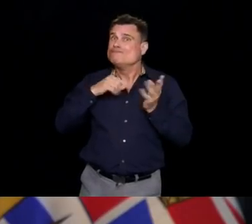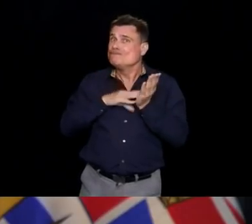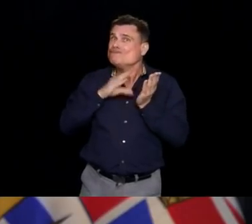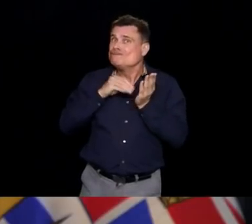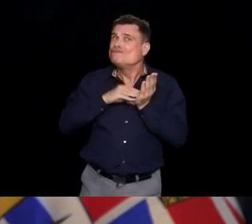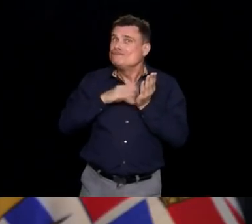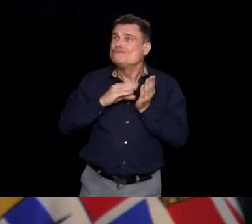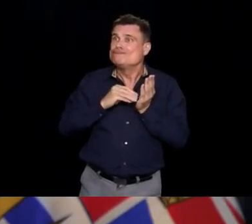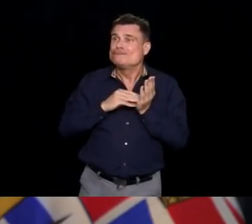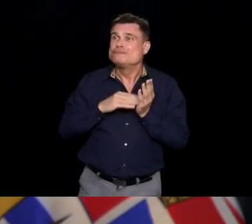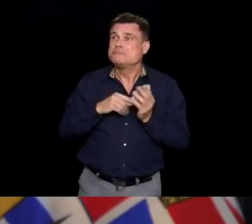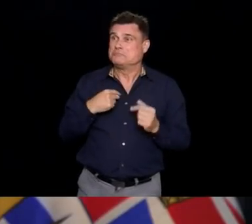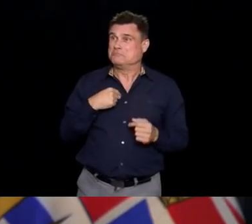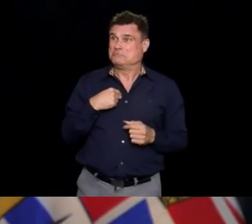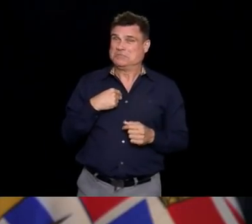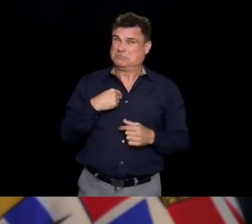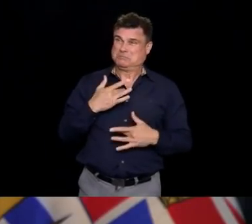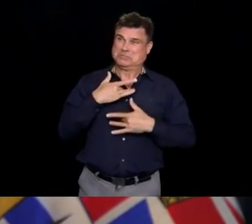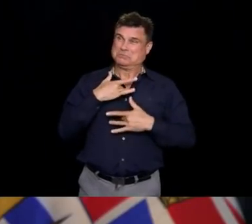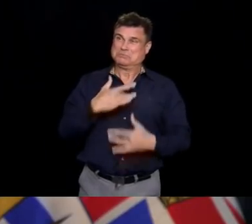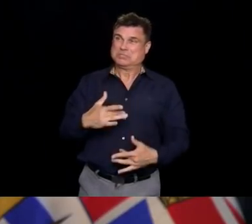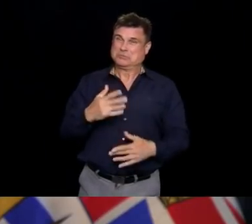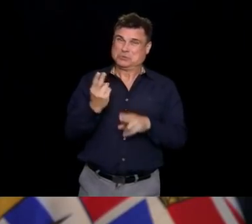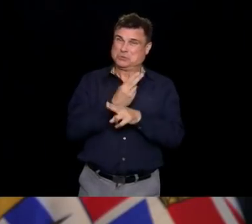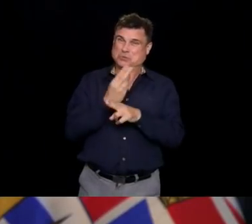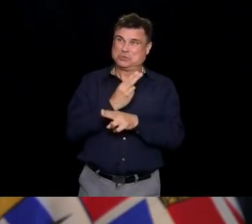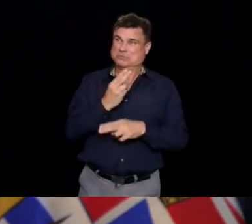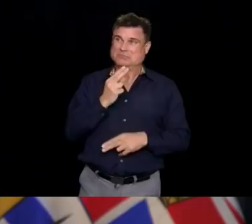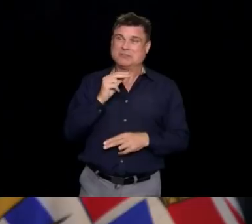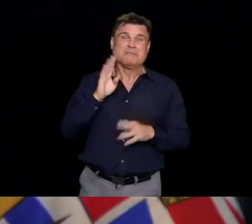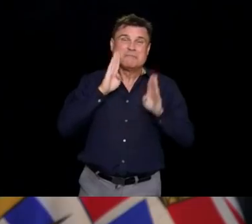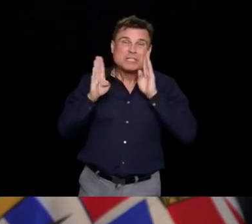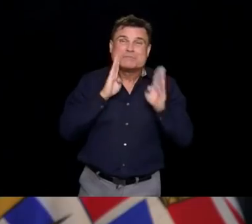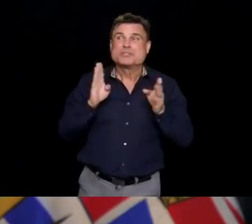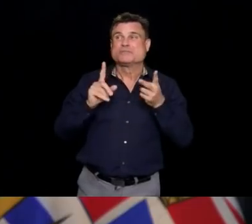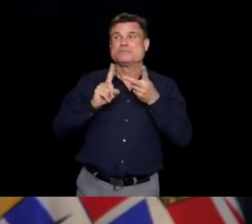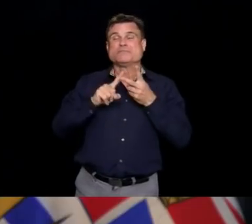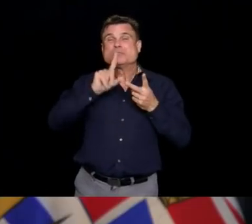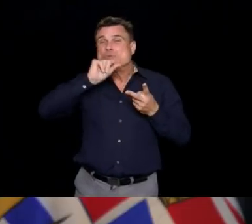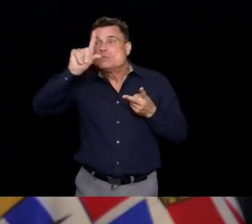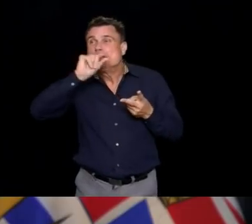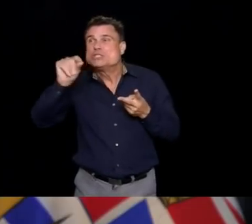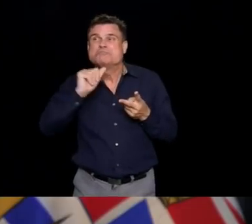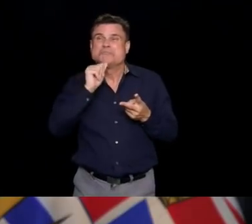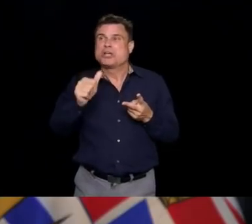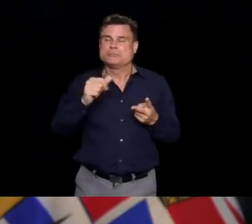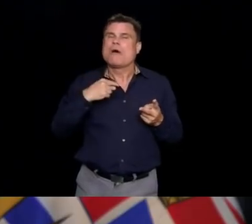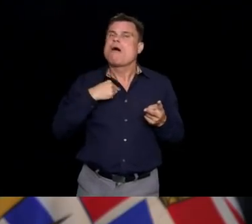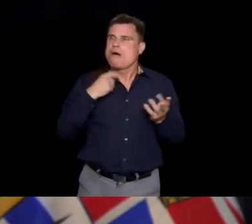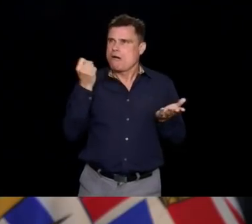but it was a great experience. I'm not typically active on social media, but I certainly understand the value of social networks